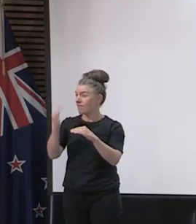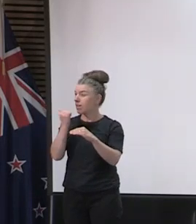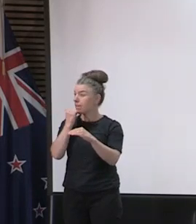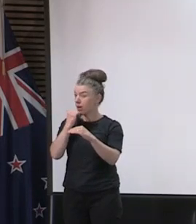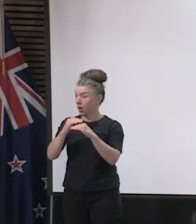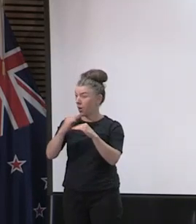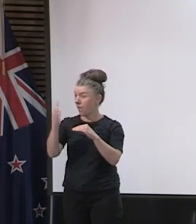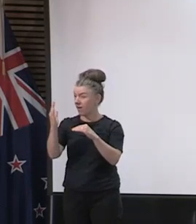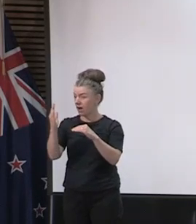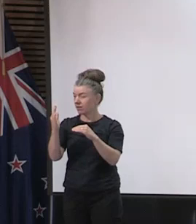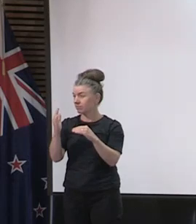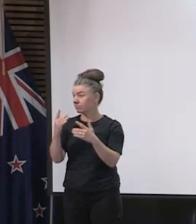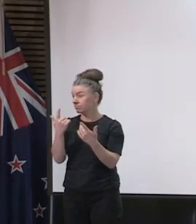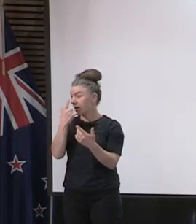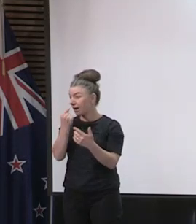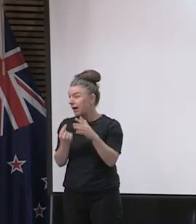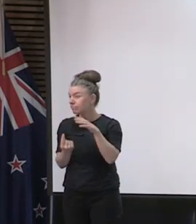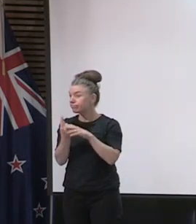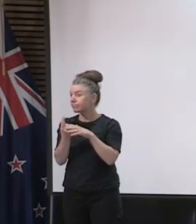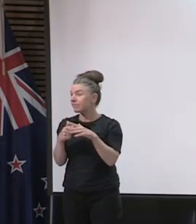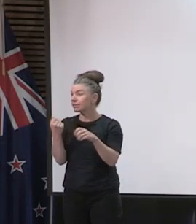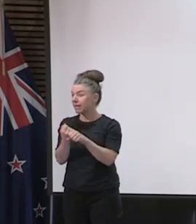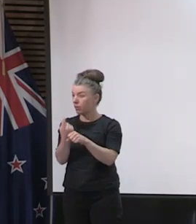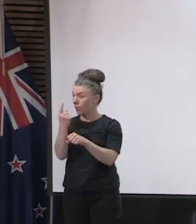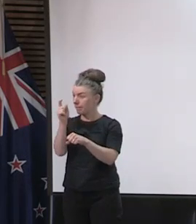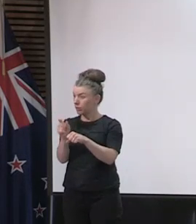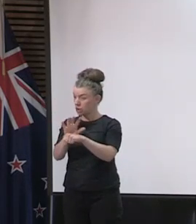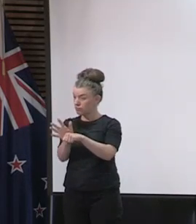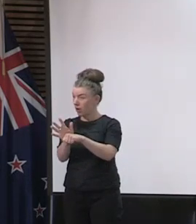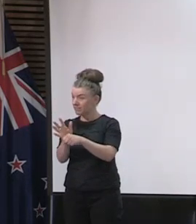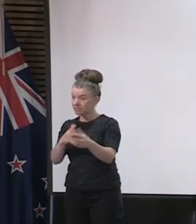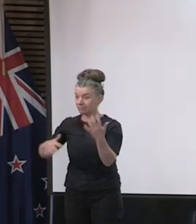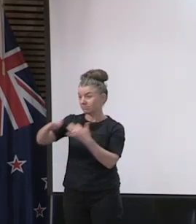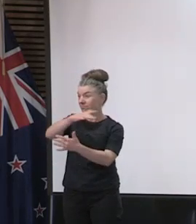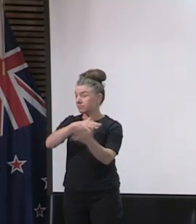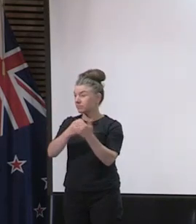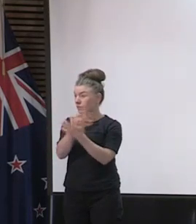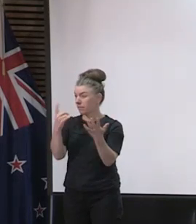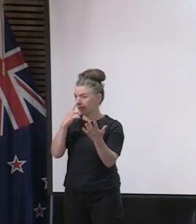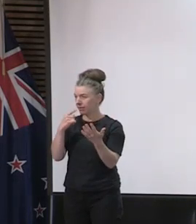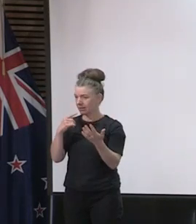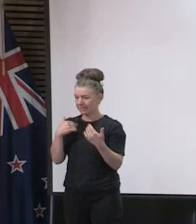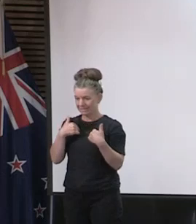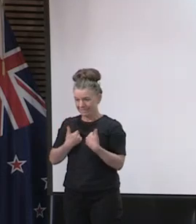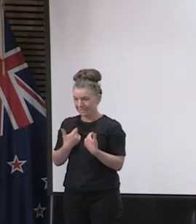right. What we need is the ability - if there is a large, large gathering of people - we could have a situation of